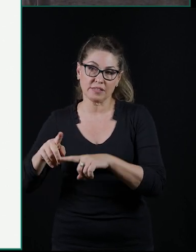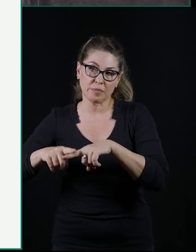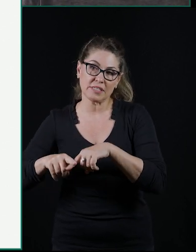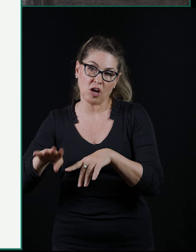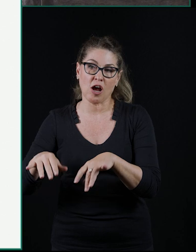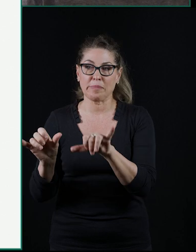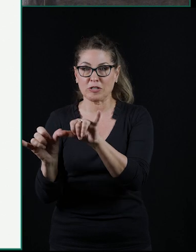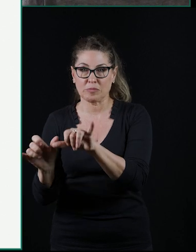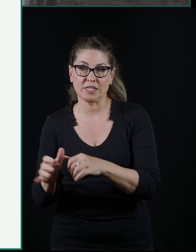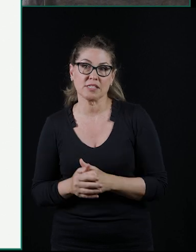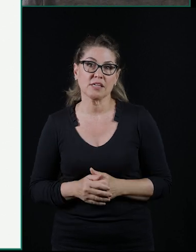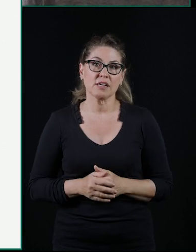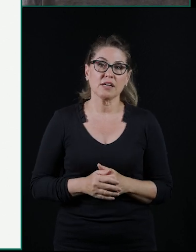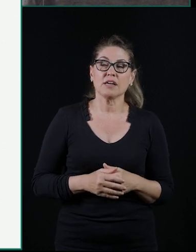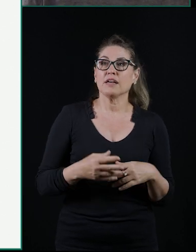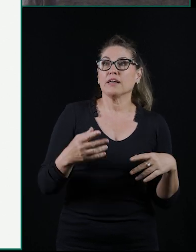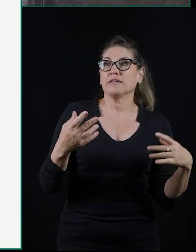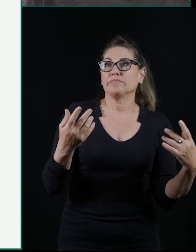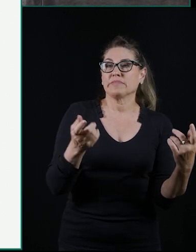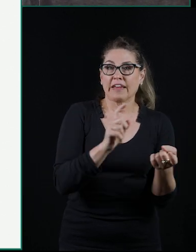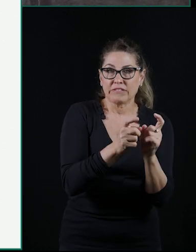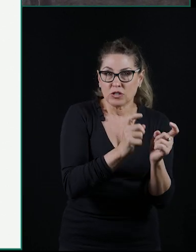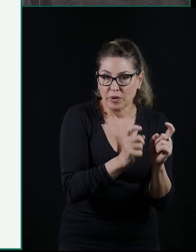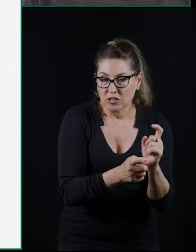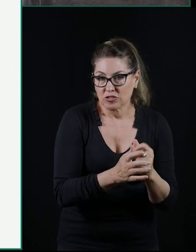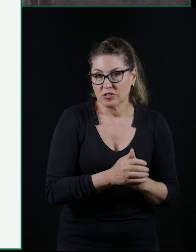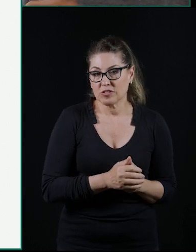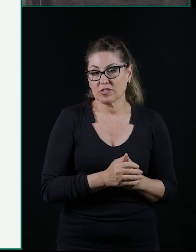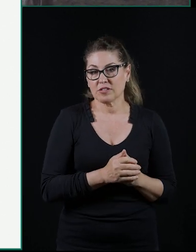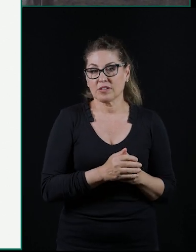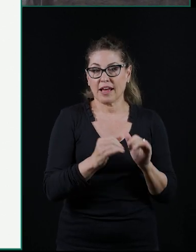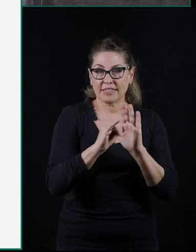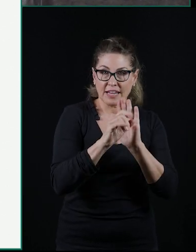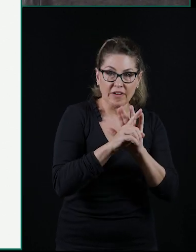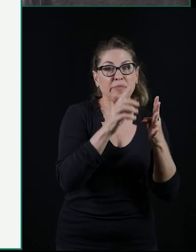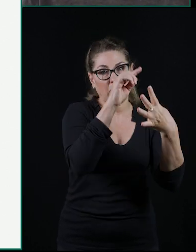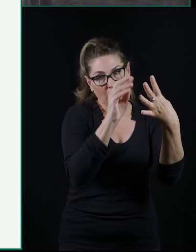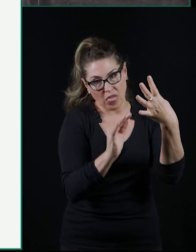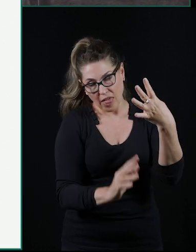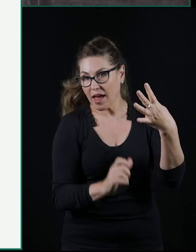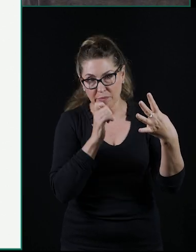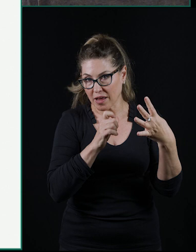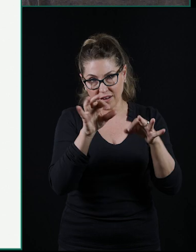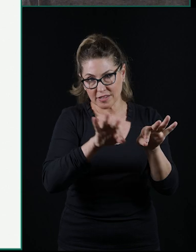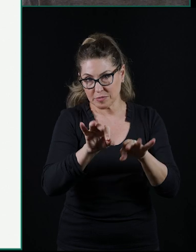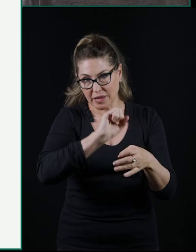There's invitation configuration, async identifier. I won't go through all of them